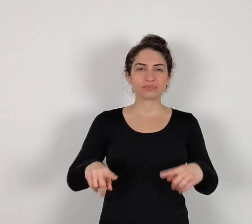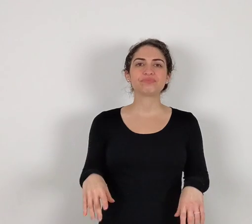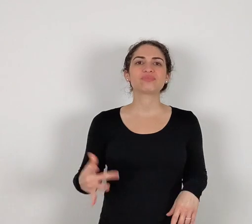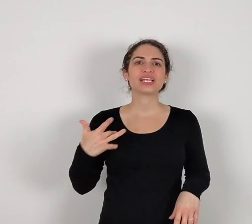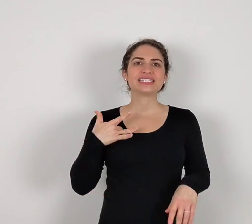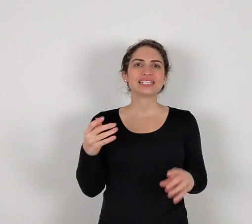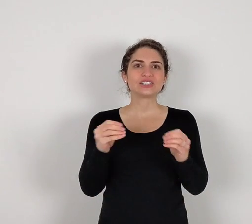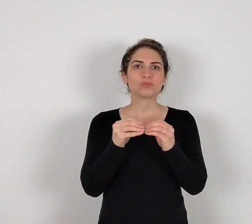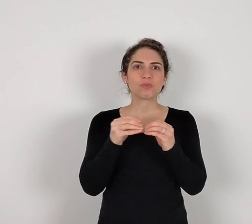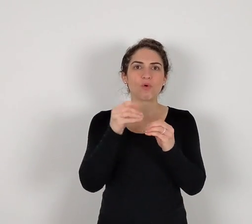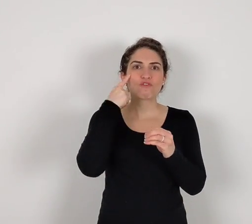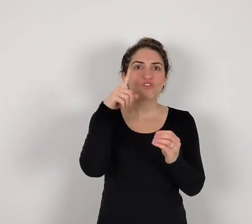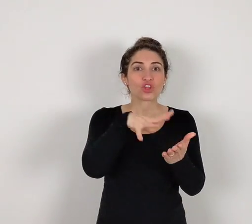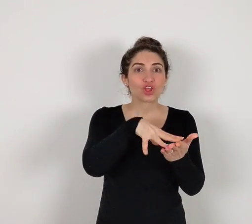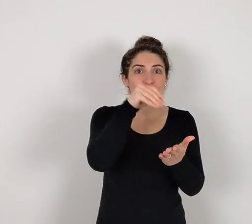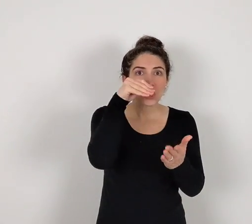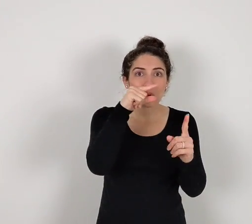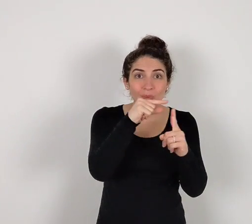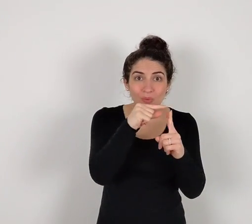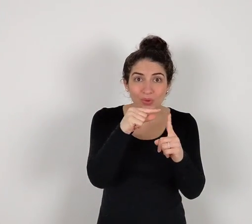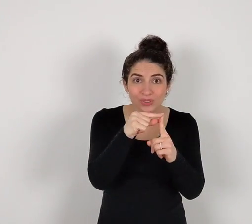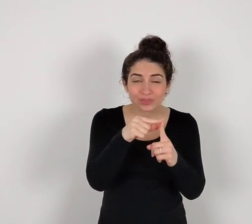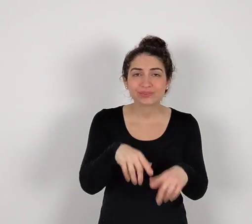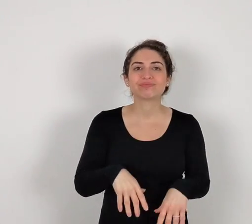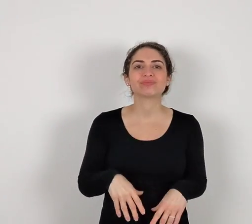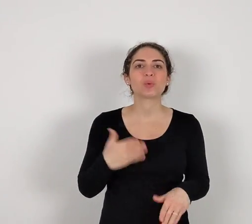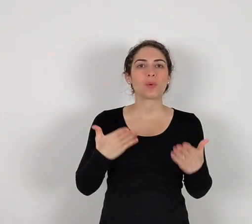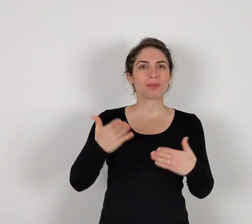Like "What's the word tends to be used more for learning words,